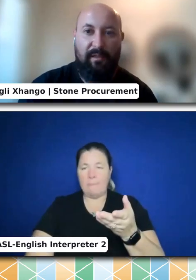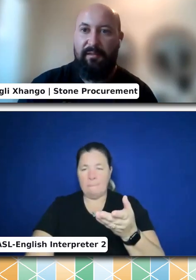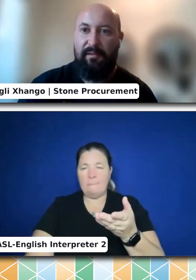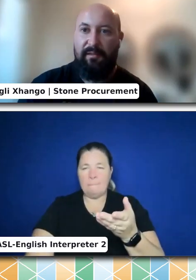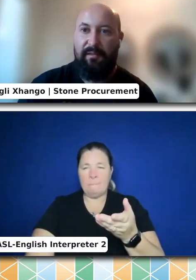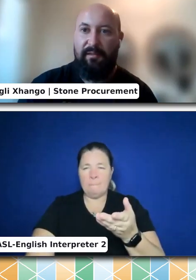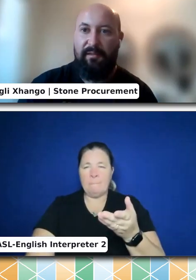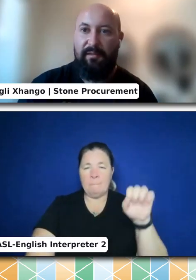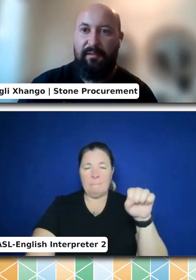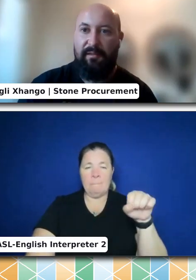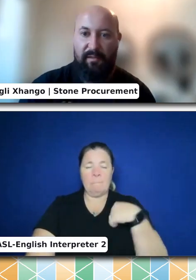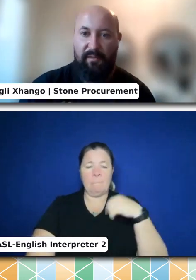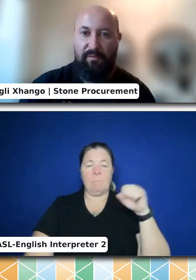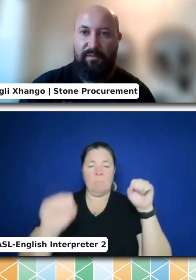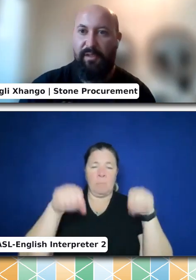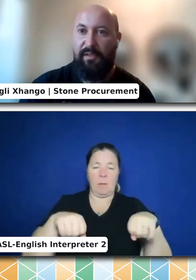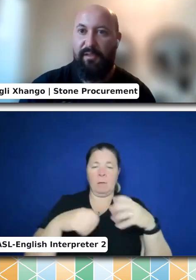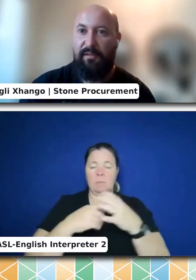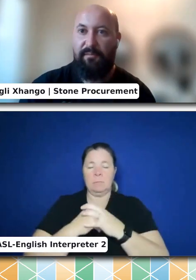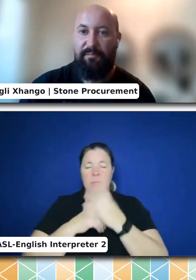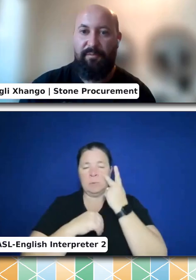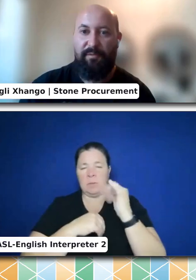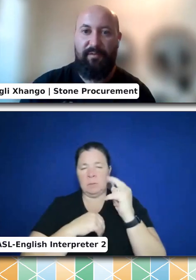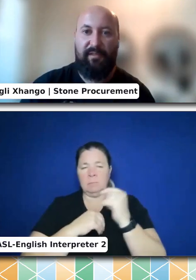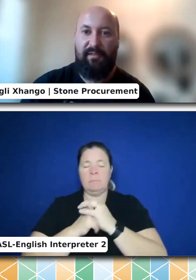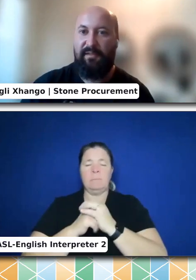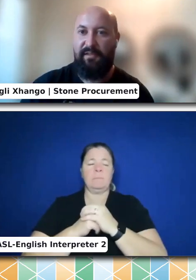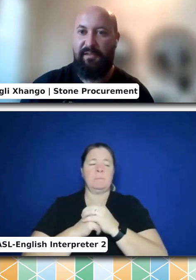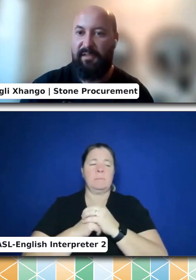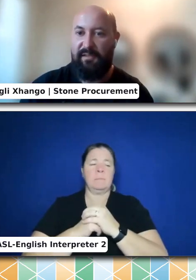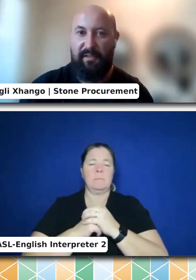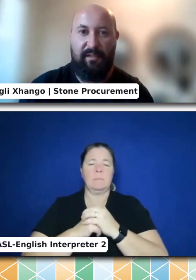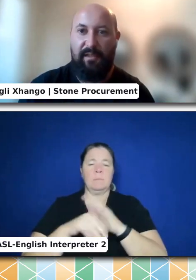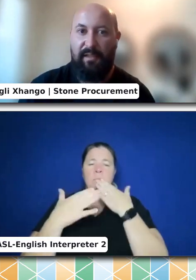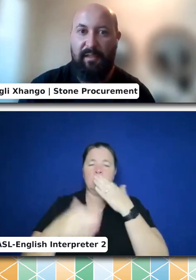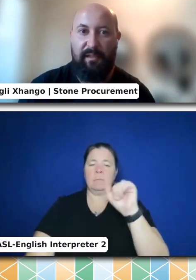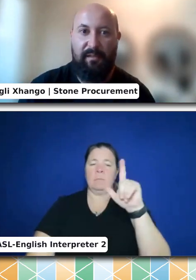Uh, yep, I can. I think we're good. Okay. Thanks, Alex.